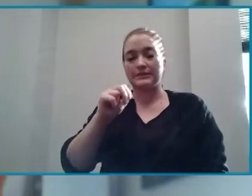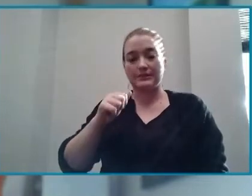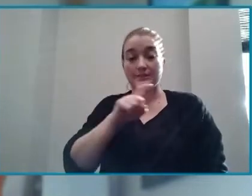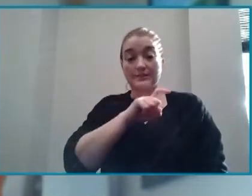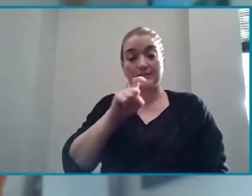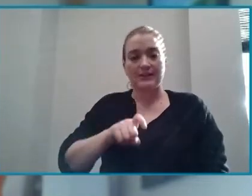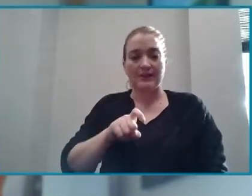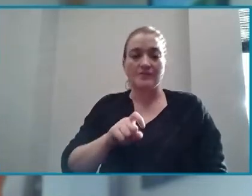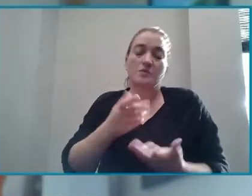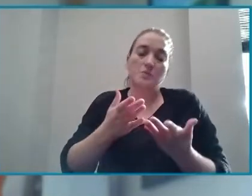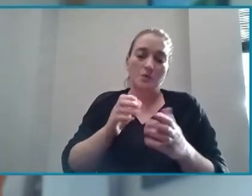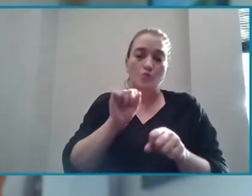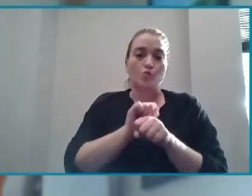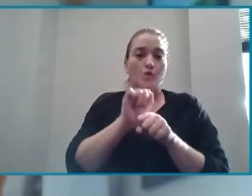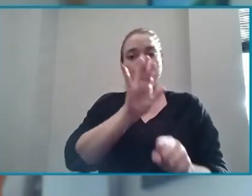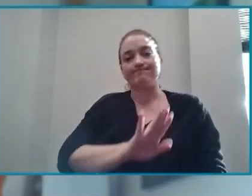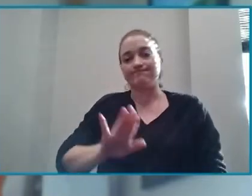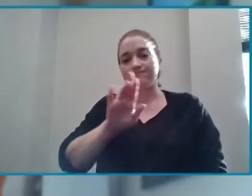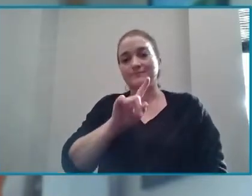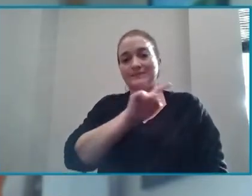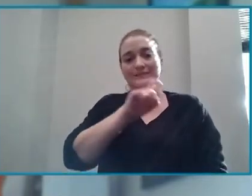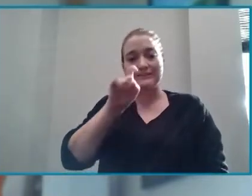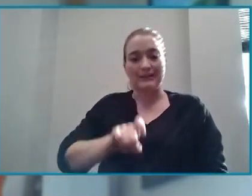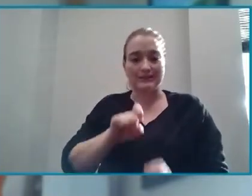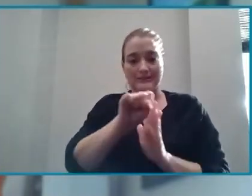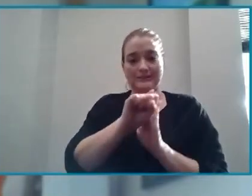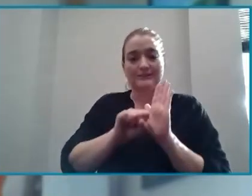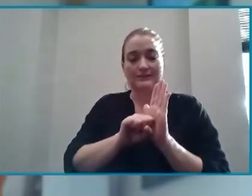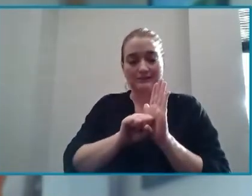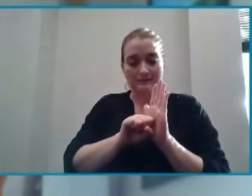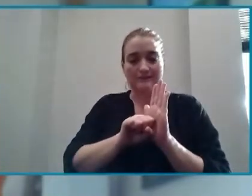Um, the organization, um, essentially,